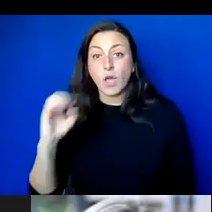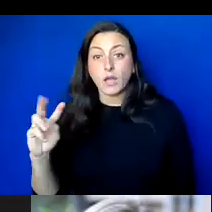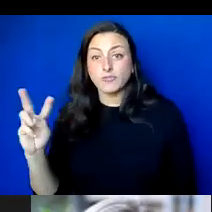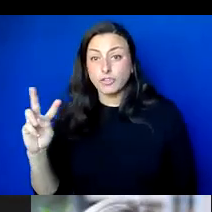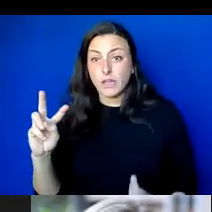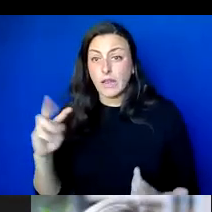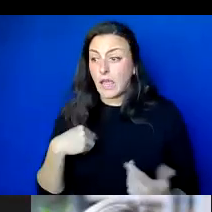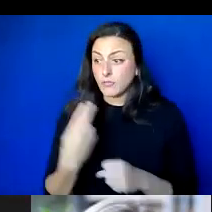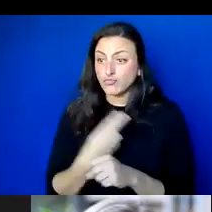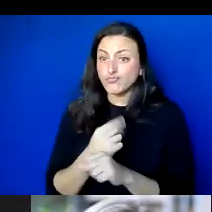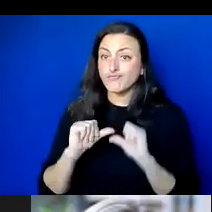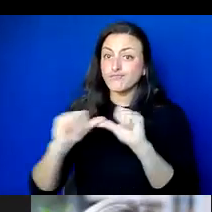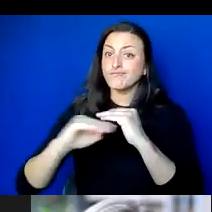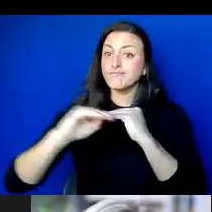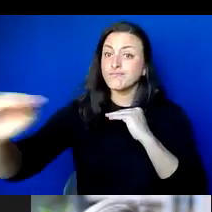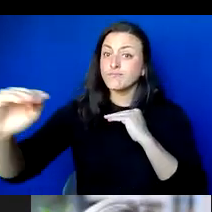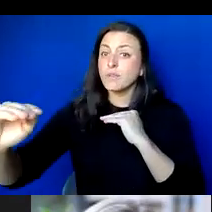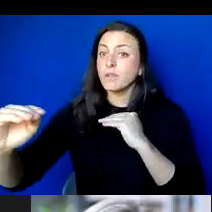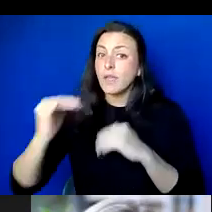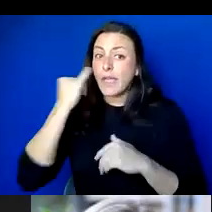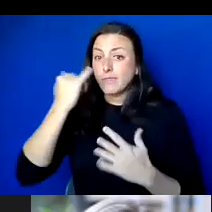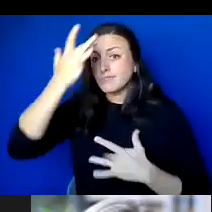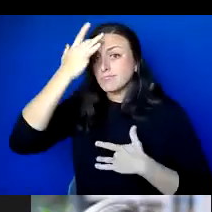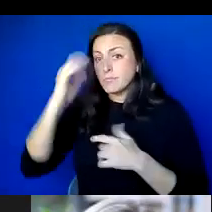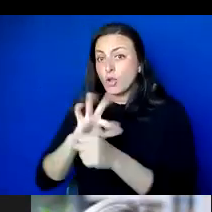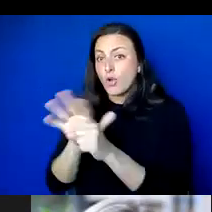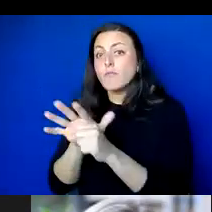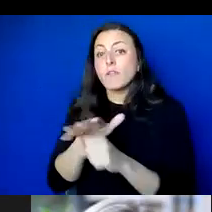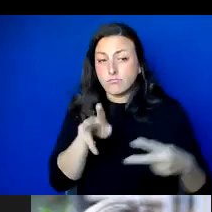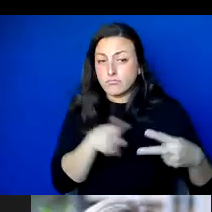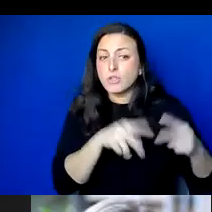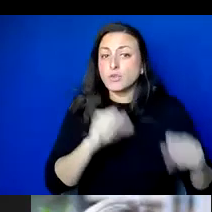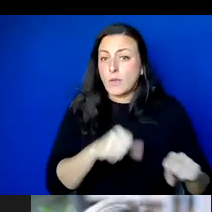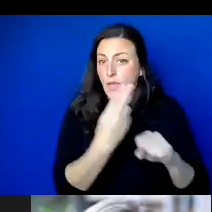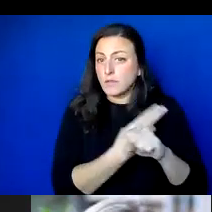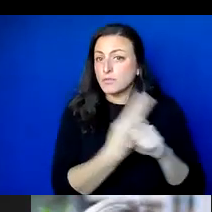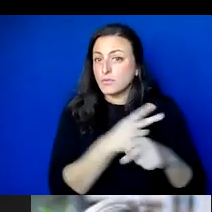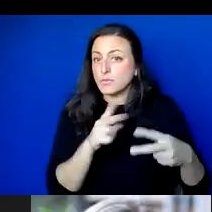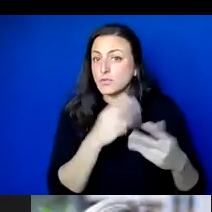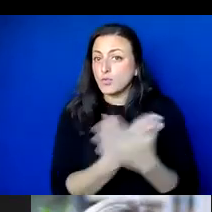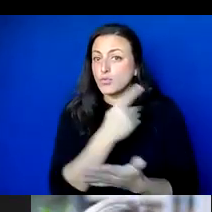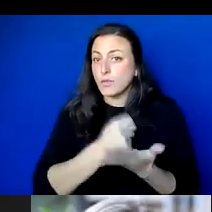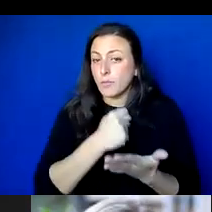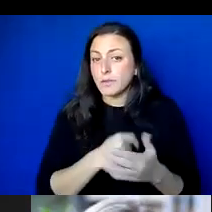then you can receive these therapies. Then the next requirement is that you meet certain criteria